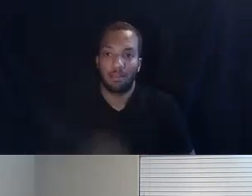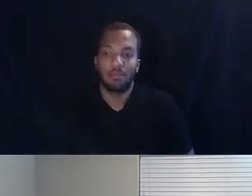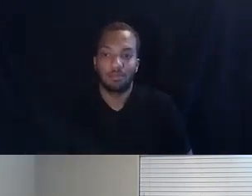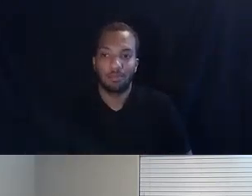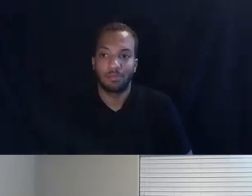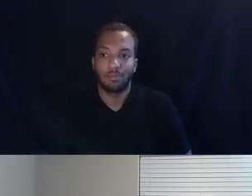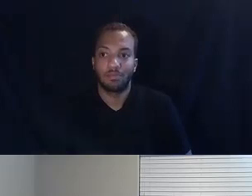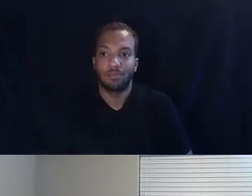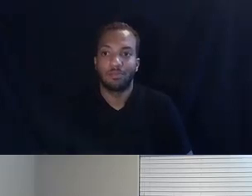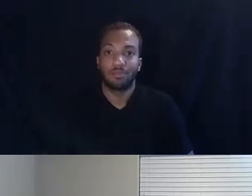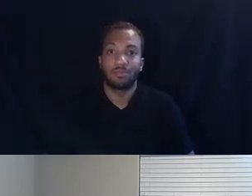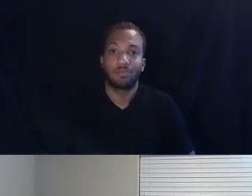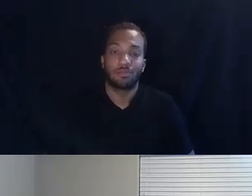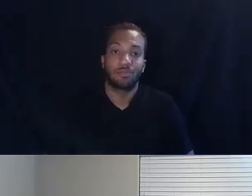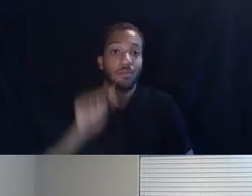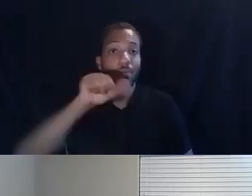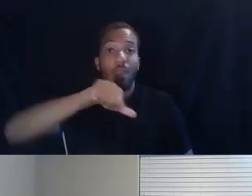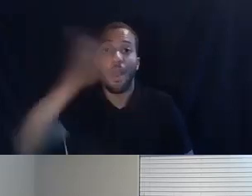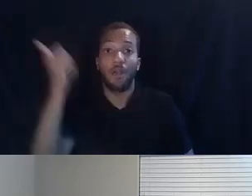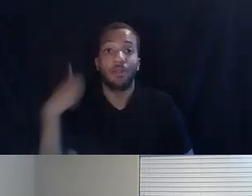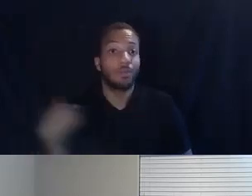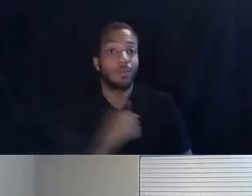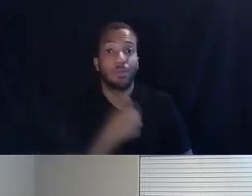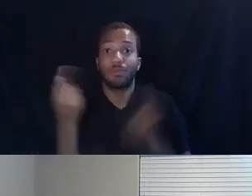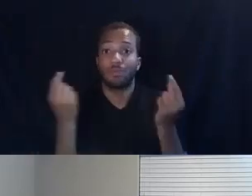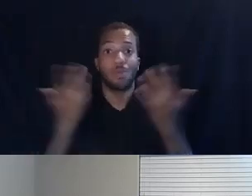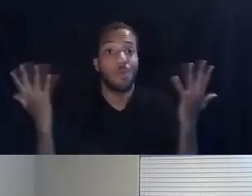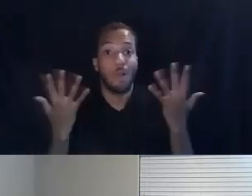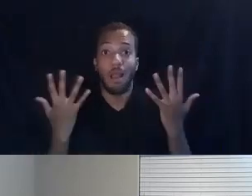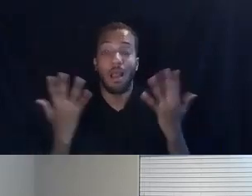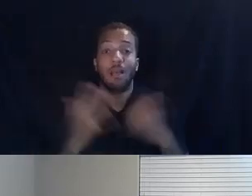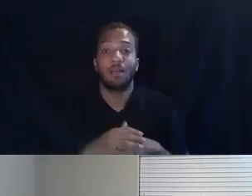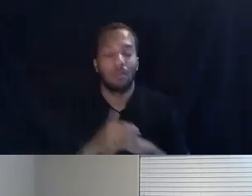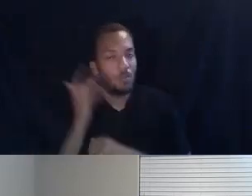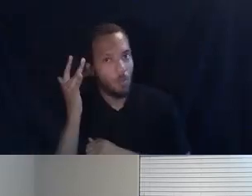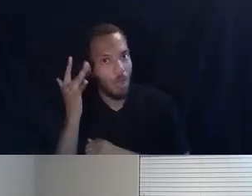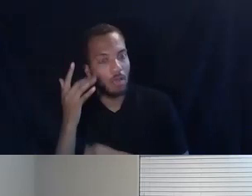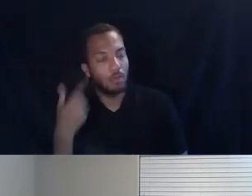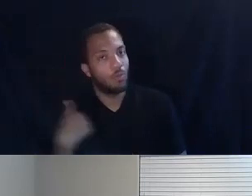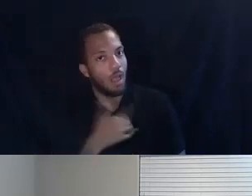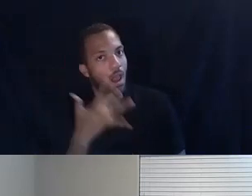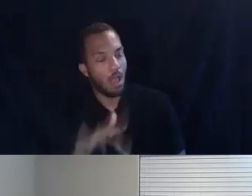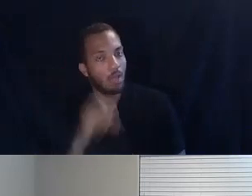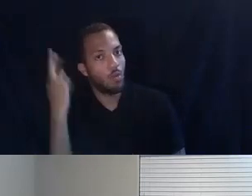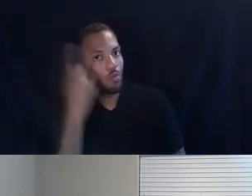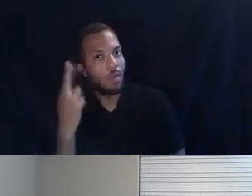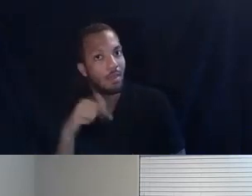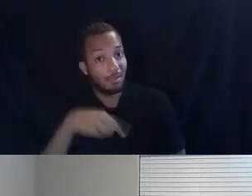The other thing that we were able to do, because quickly we realized this was a good idea.